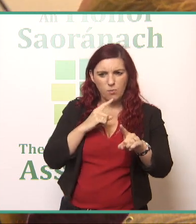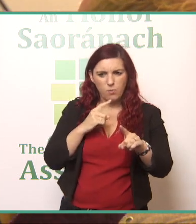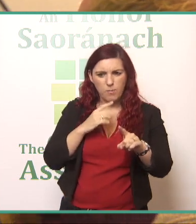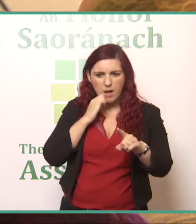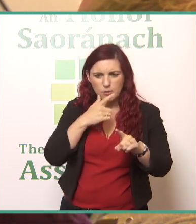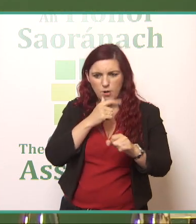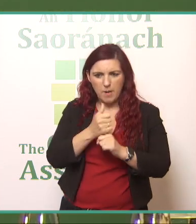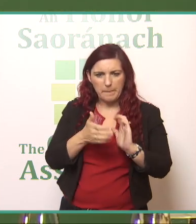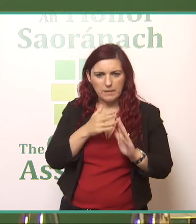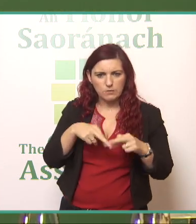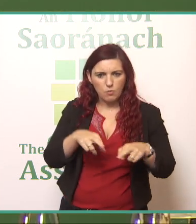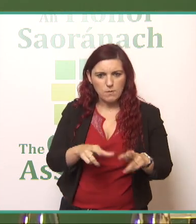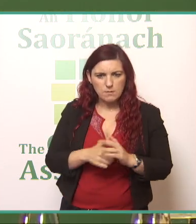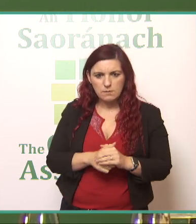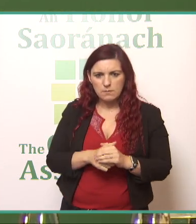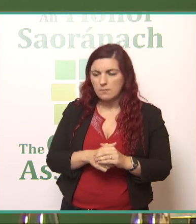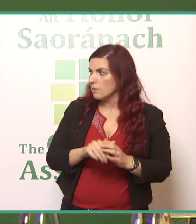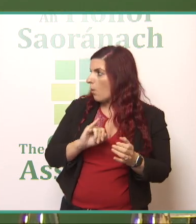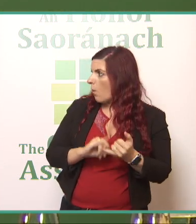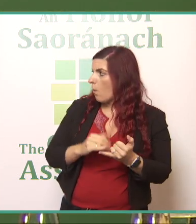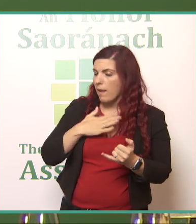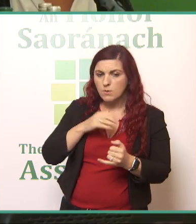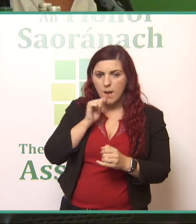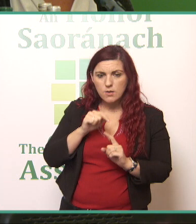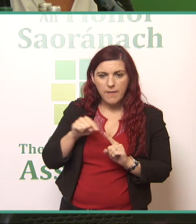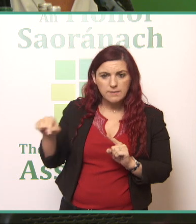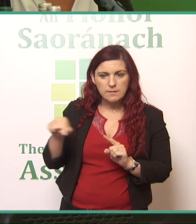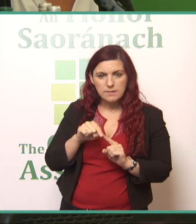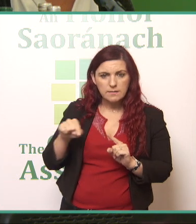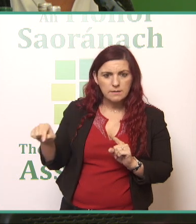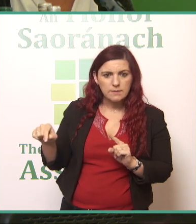thank you Donna who would like to take that and uh new lot I realize you're there as well